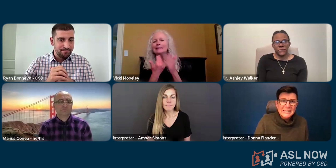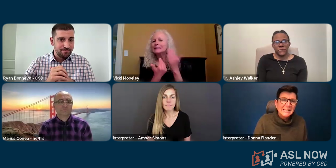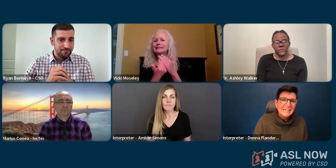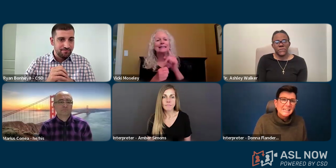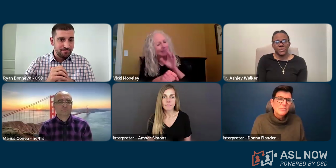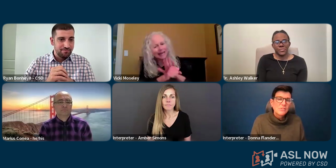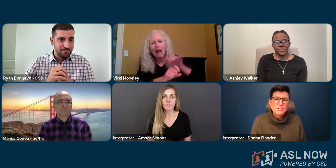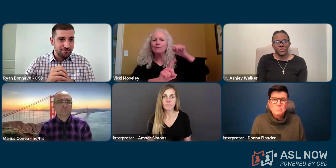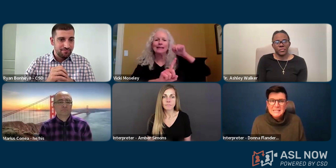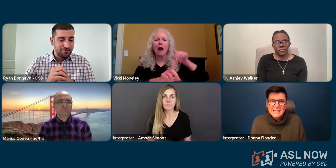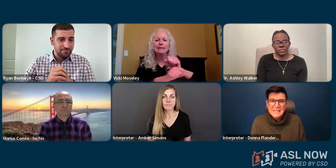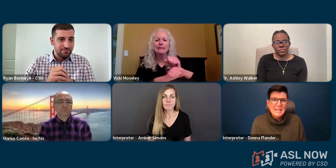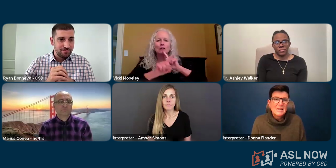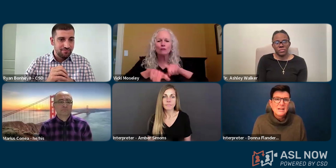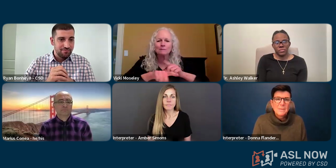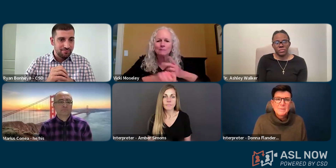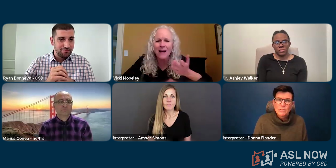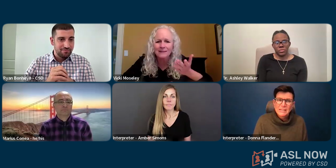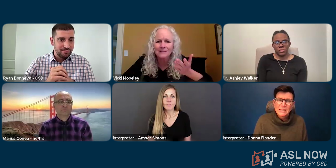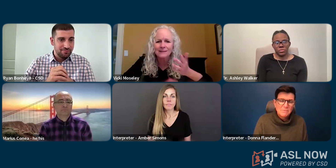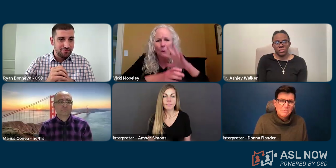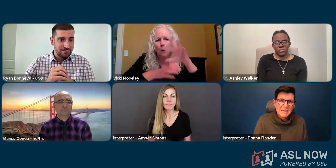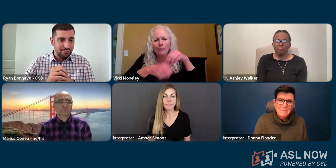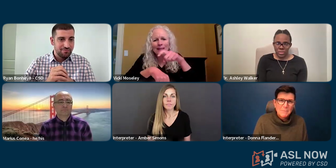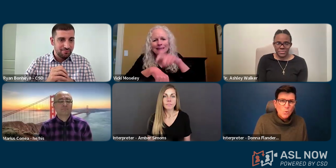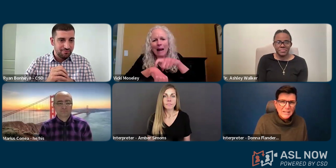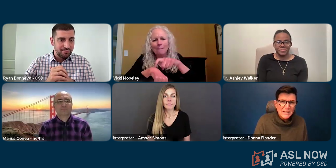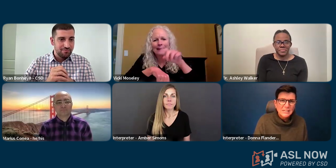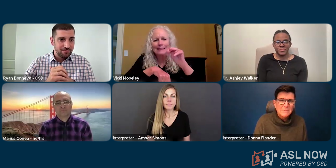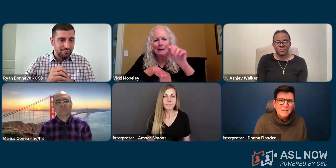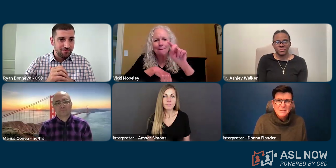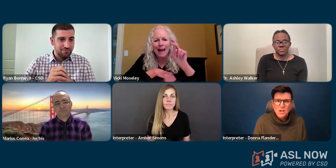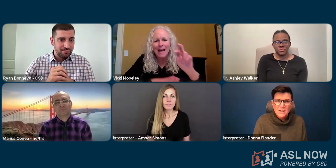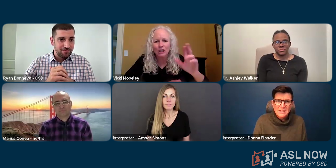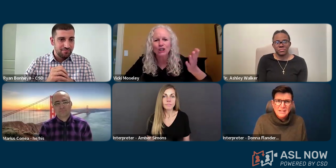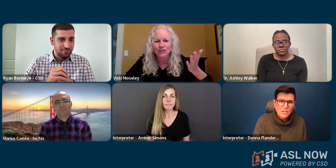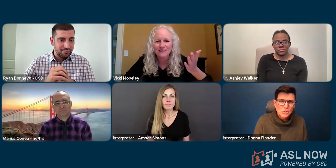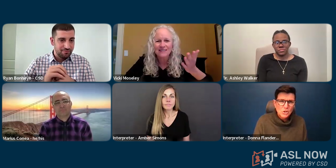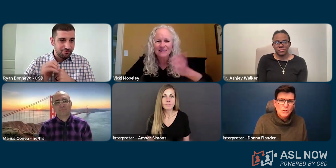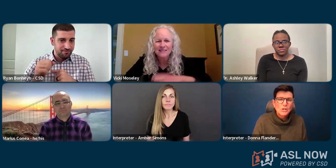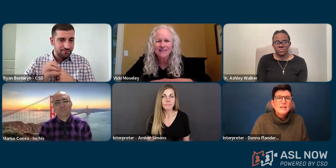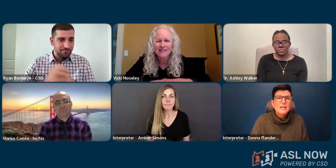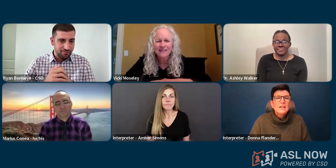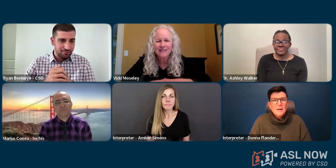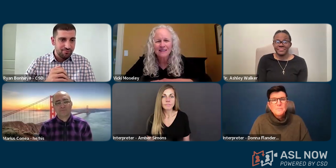clearly and things are missing and I'm not really making my point clearly because I'm talking through an interpreter.